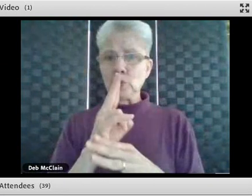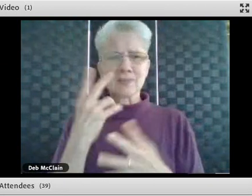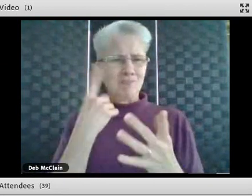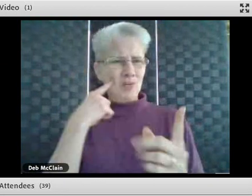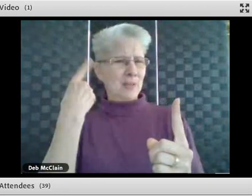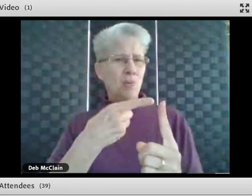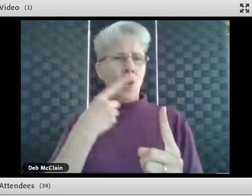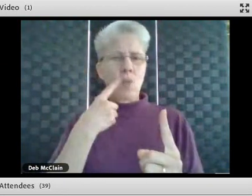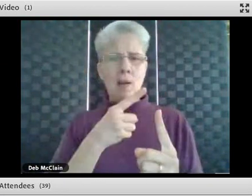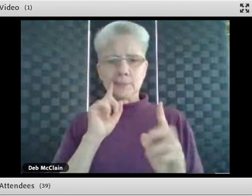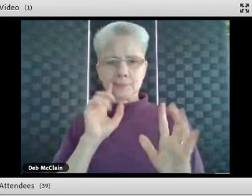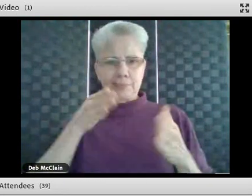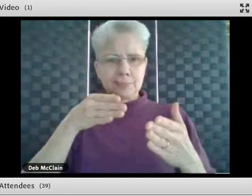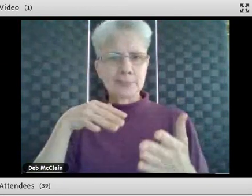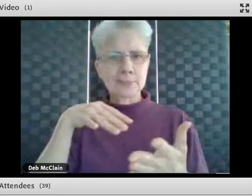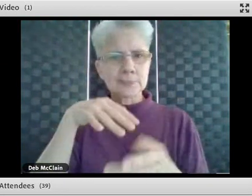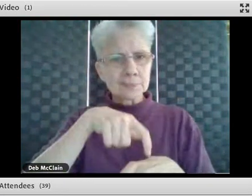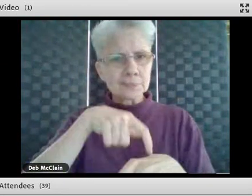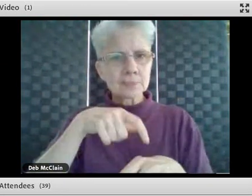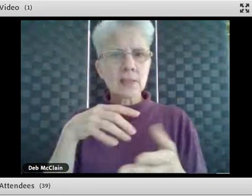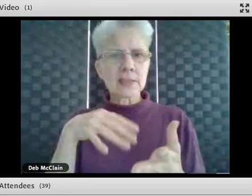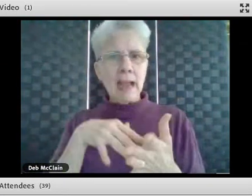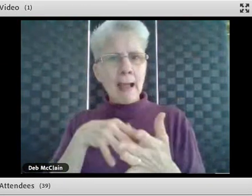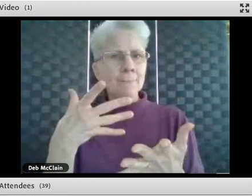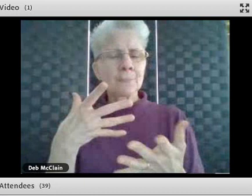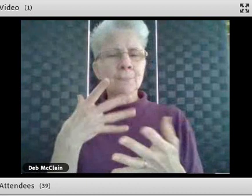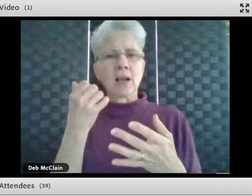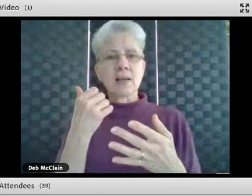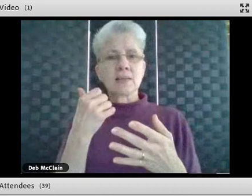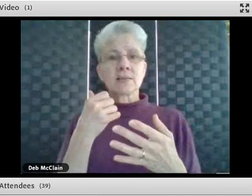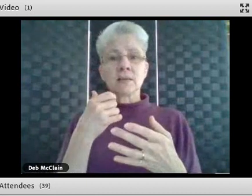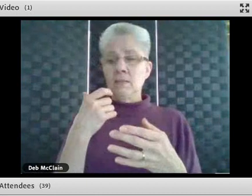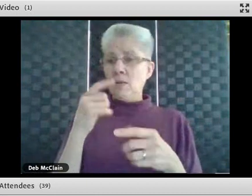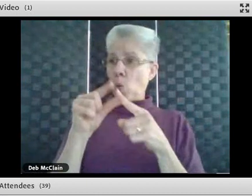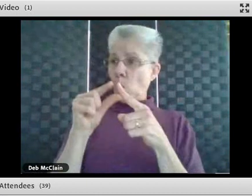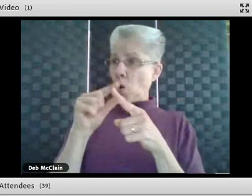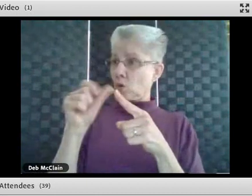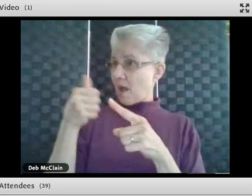Why spend the time to deal with this? Because can't words from elsewhere in the record,